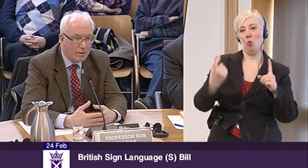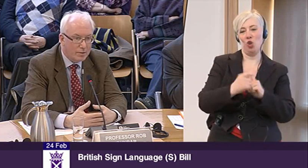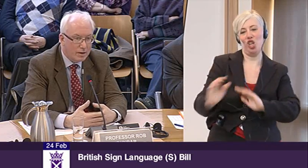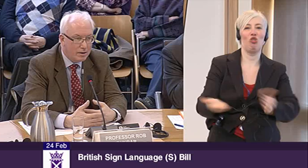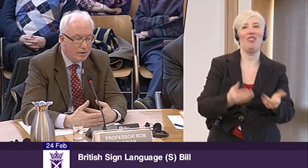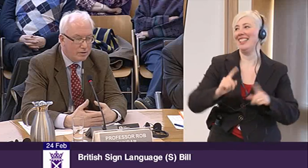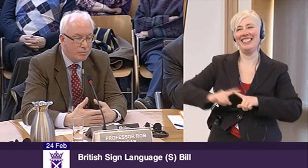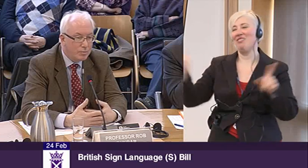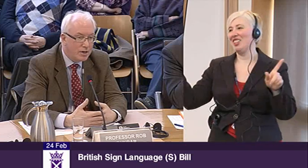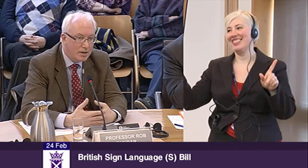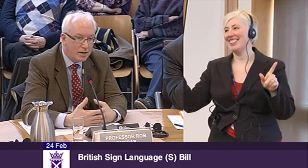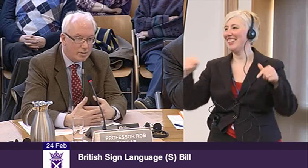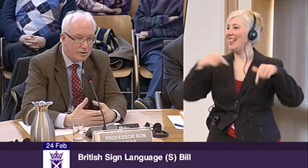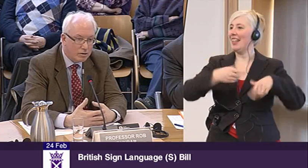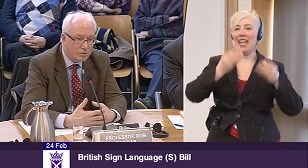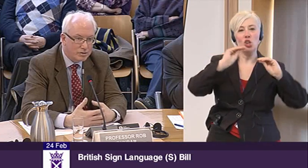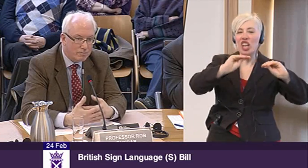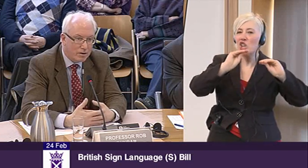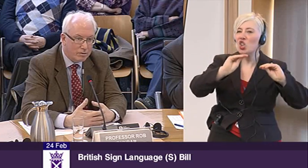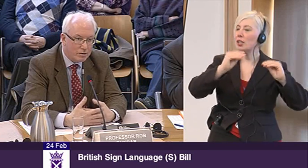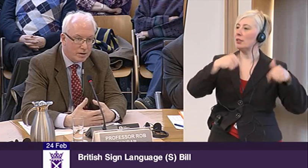such as education.